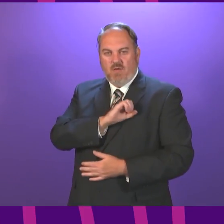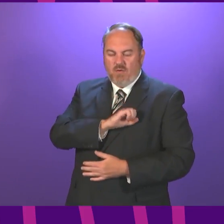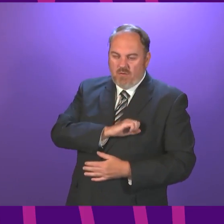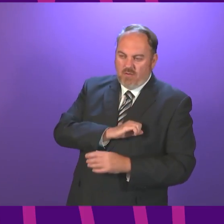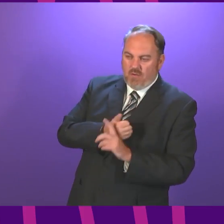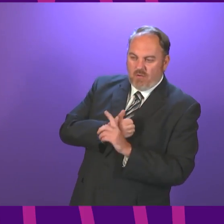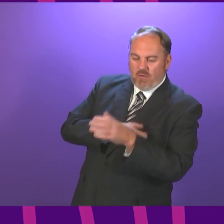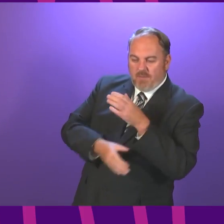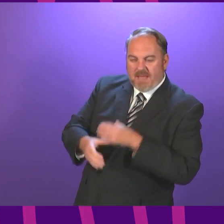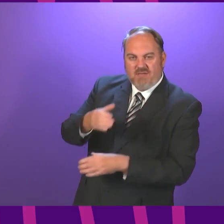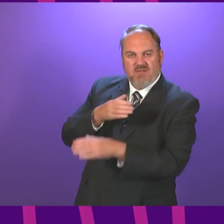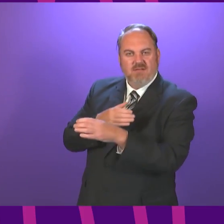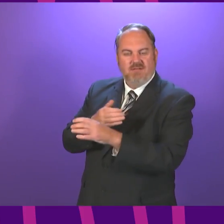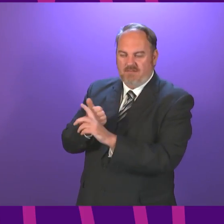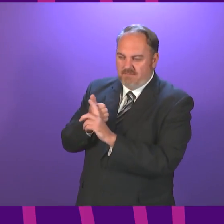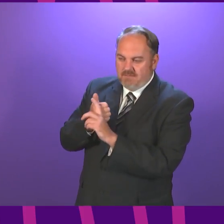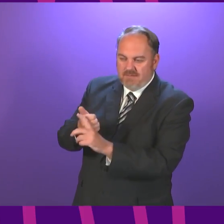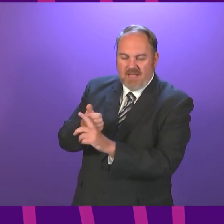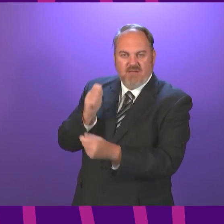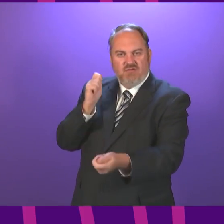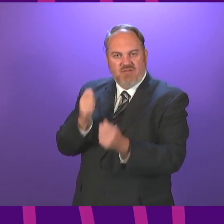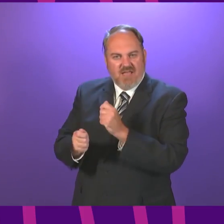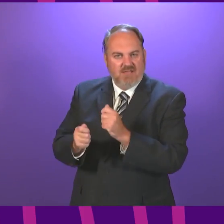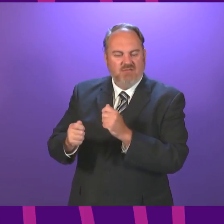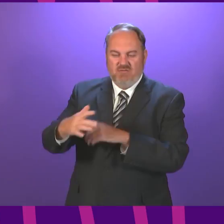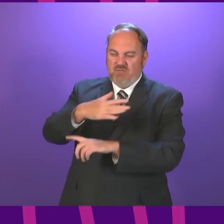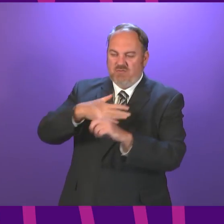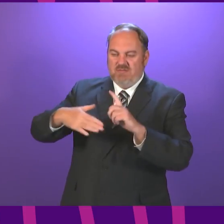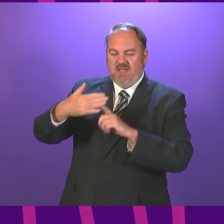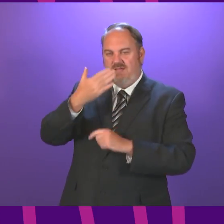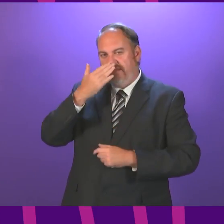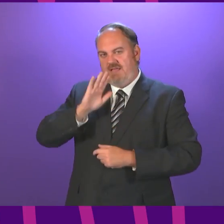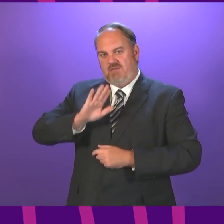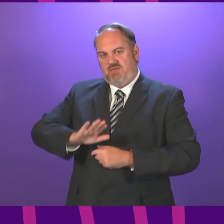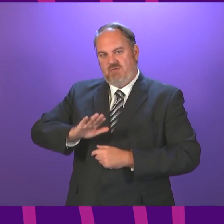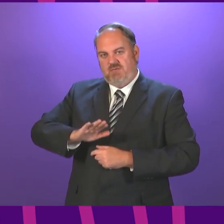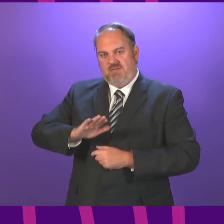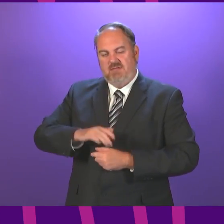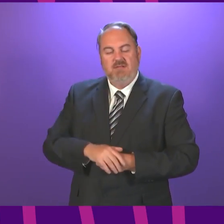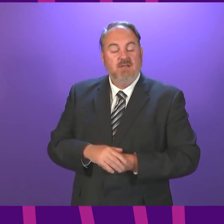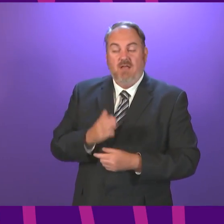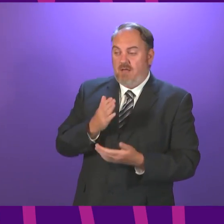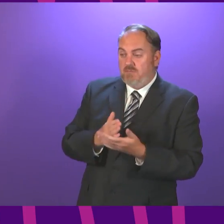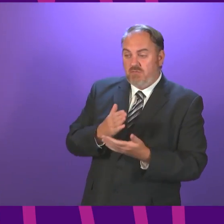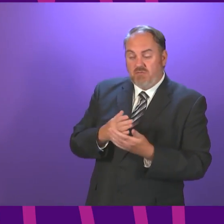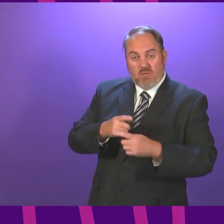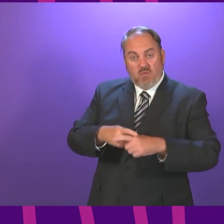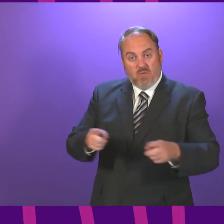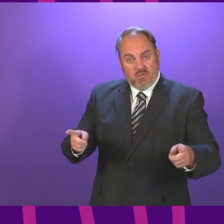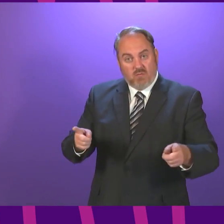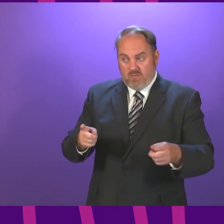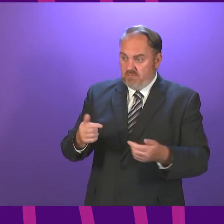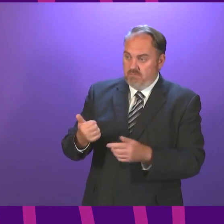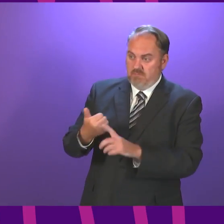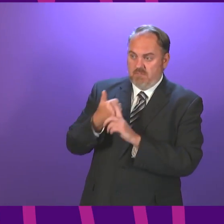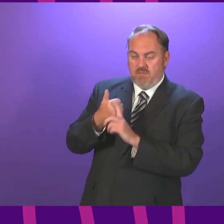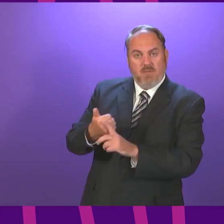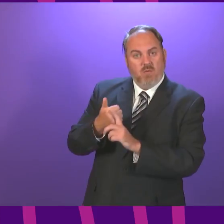I am sure that Mr Sarwar welcomed my announcements this year about widening access to treatment,